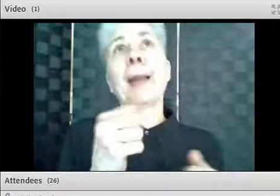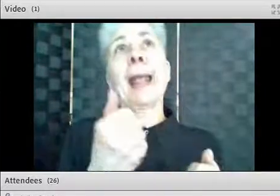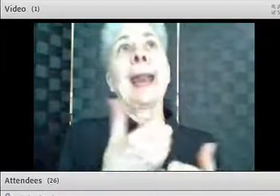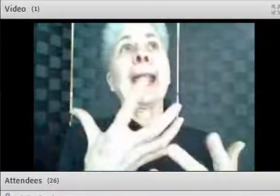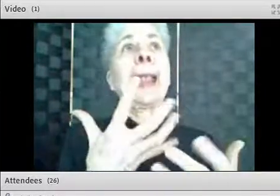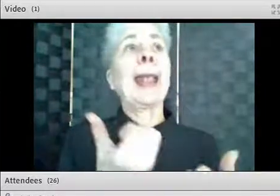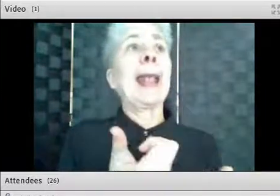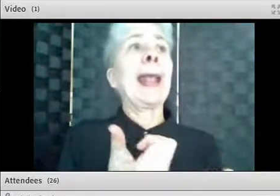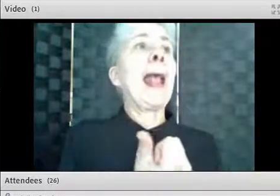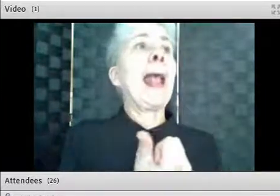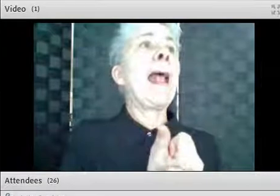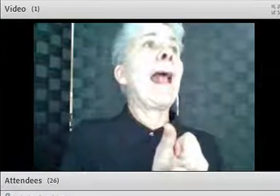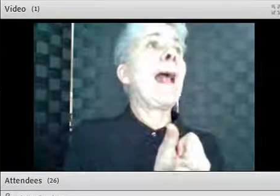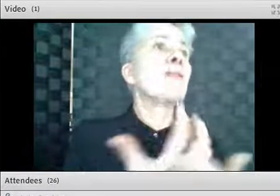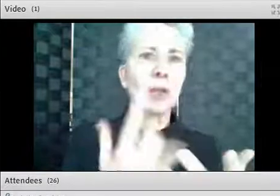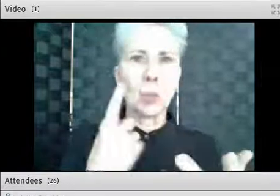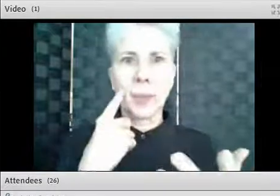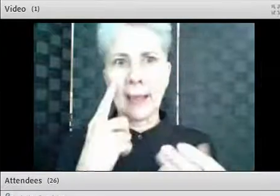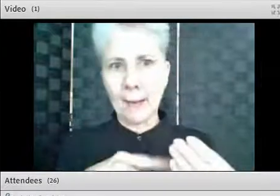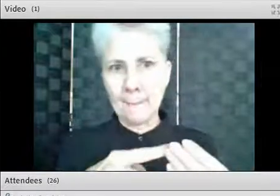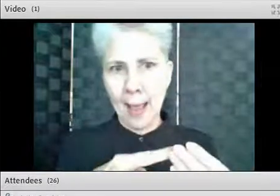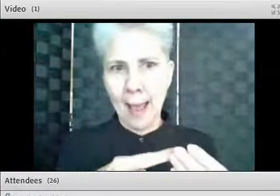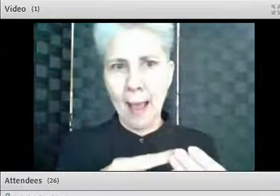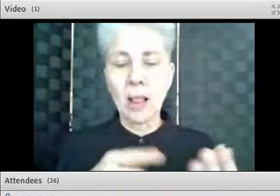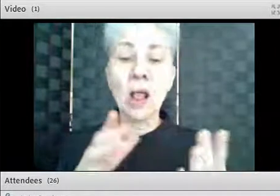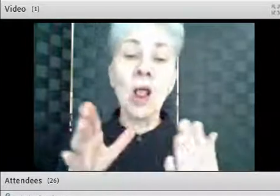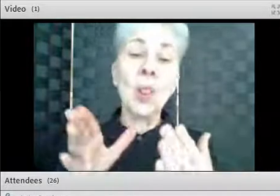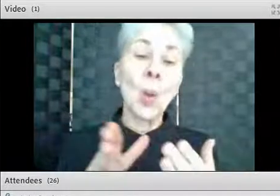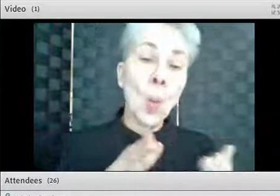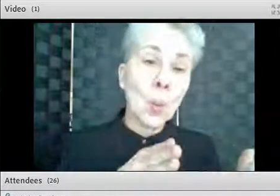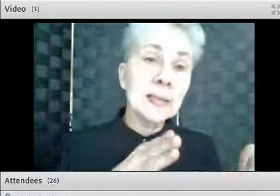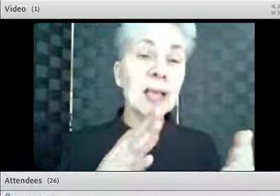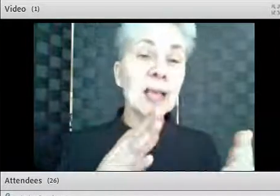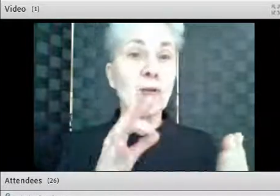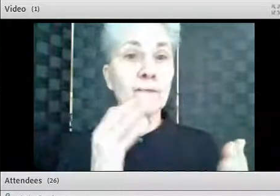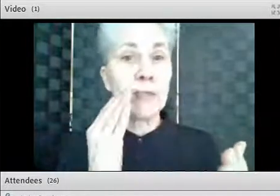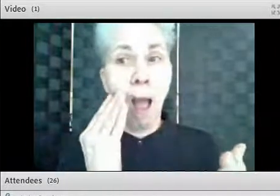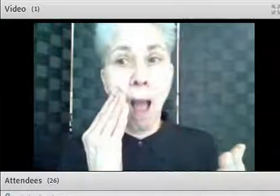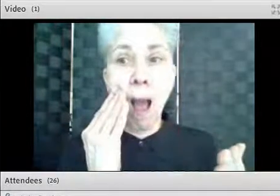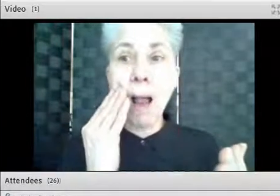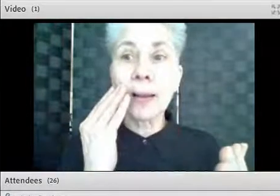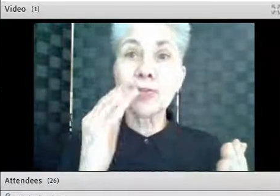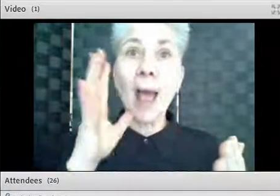in kind of the organization of the knowledge out there. They primarily use the published literature